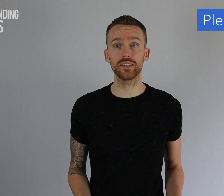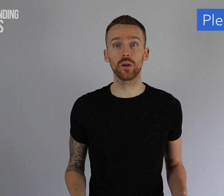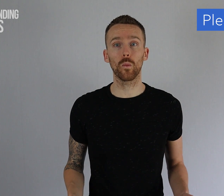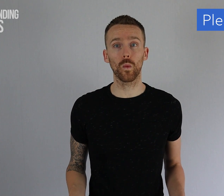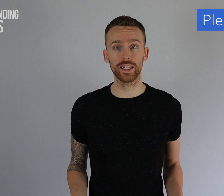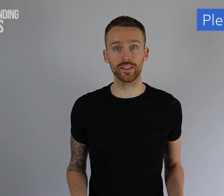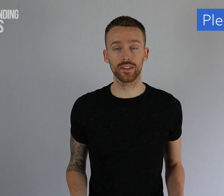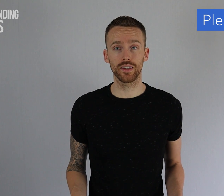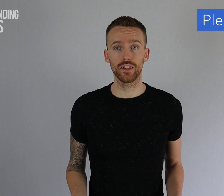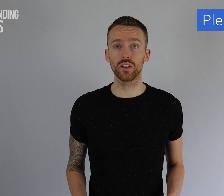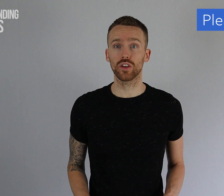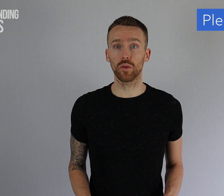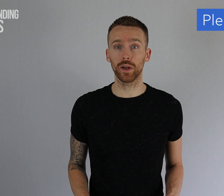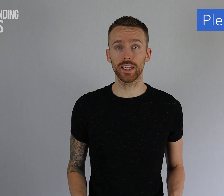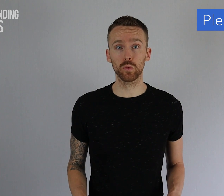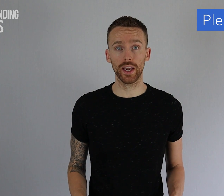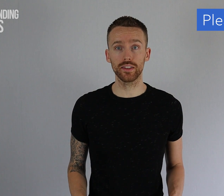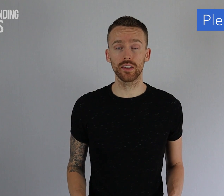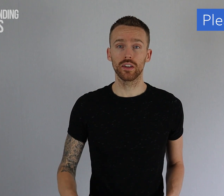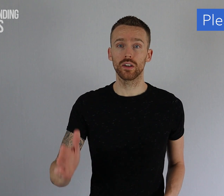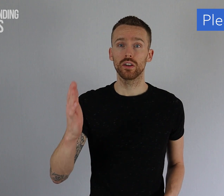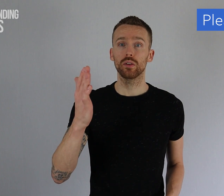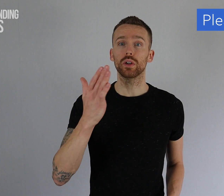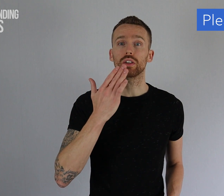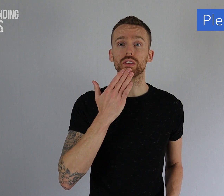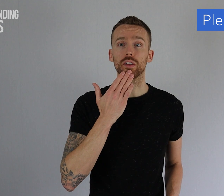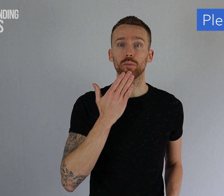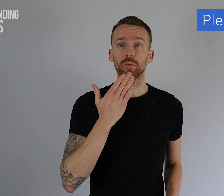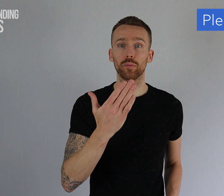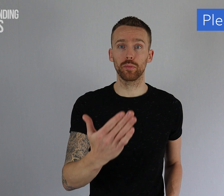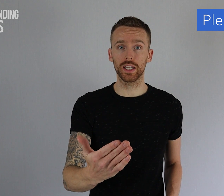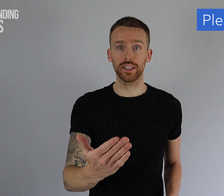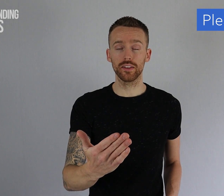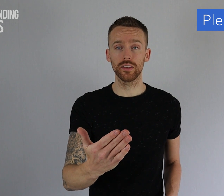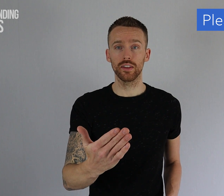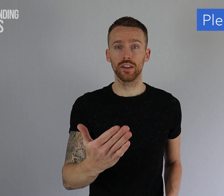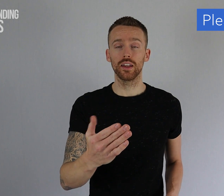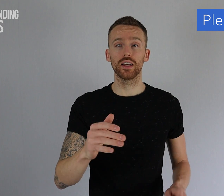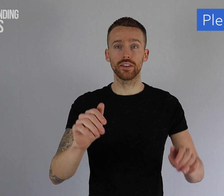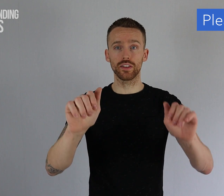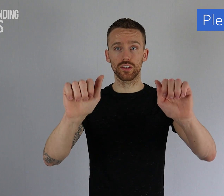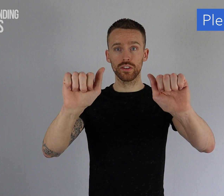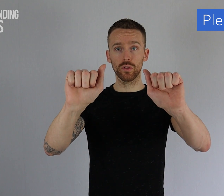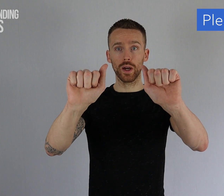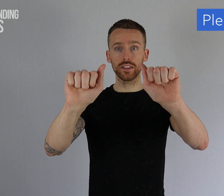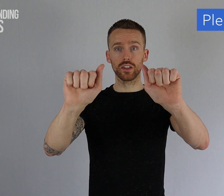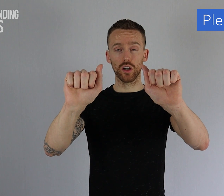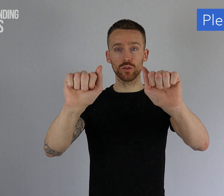Please wait. So for please wait, we're going to sign please and then the sign for wait.